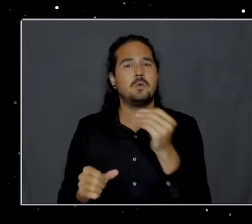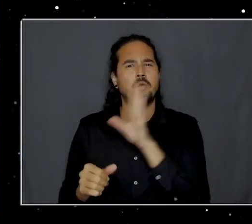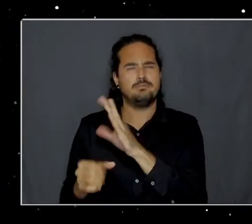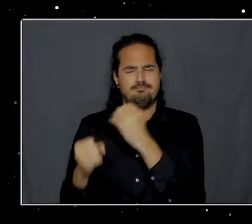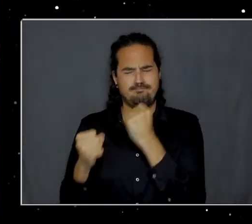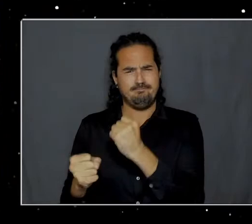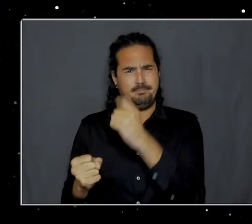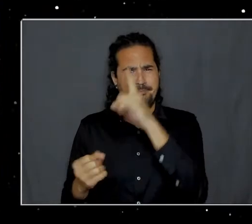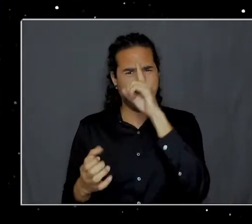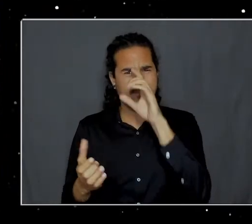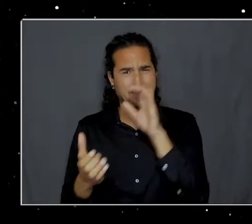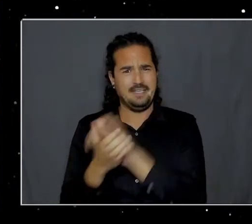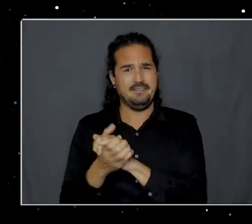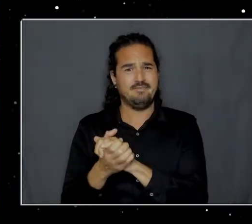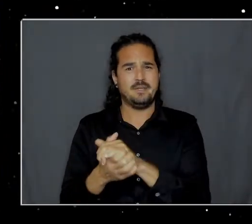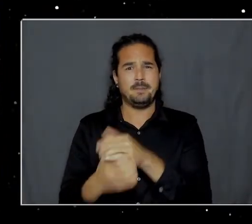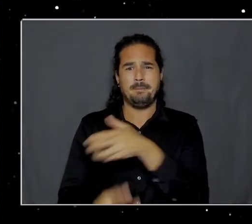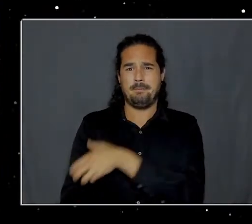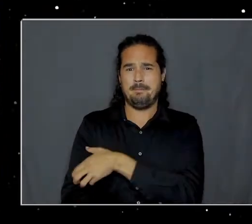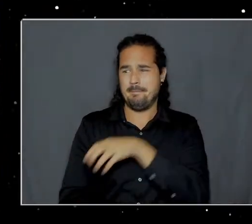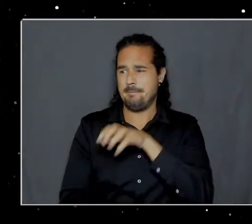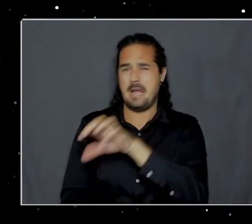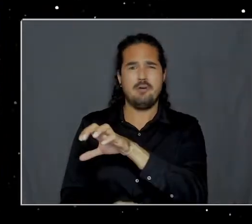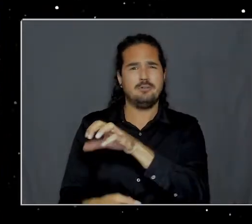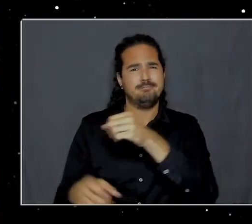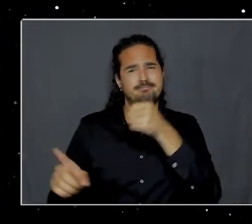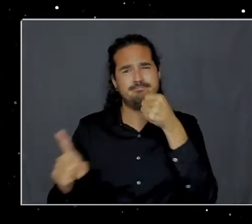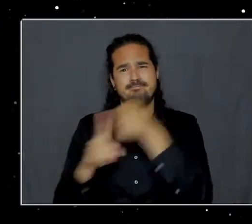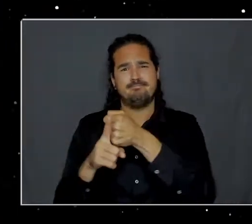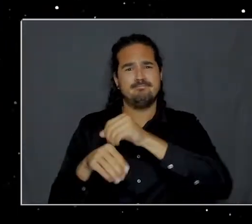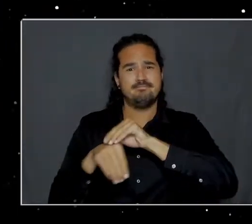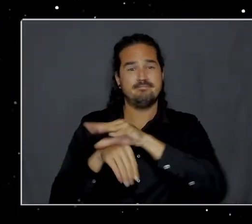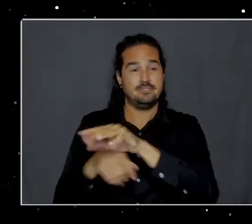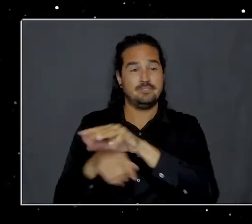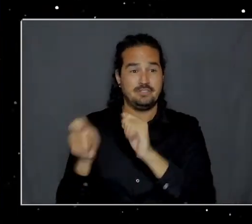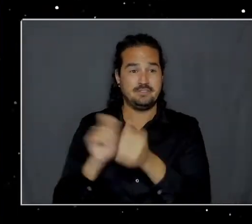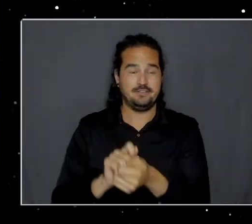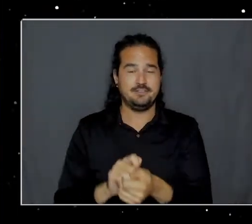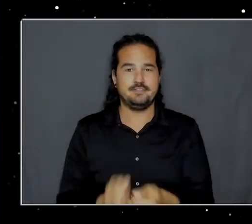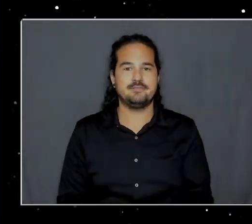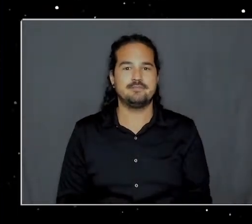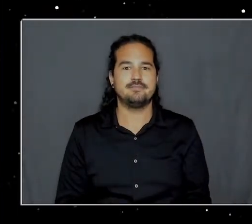BELIEF IN THE INDIVIDUAL'S POWER TO AFFECT CHANGE.